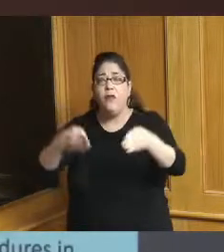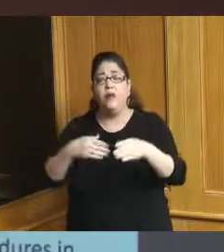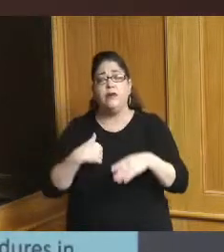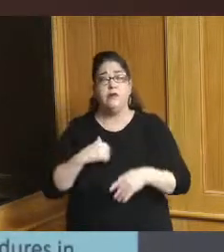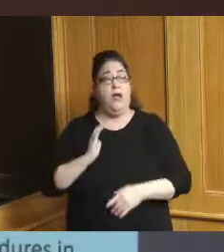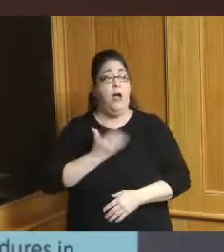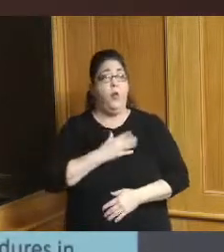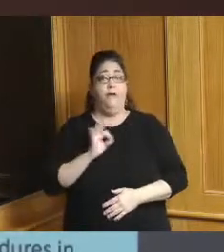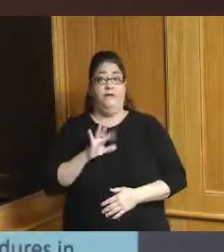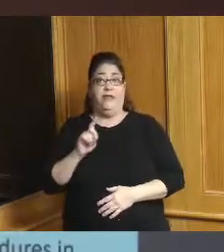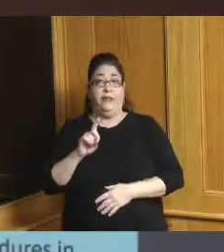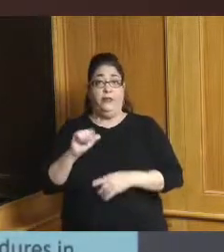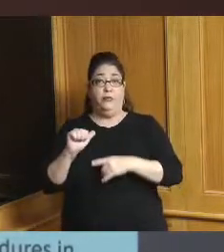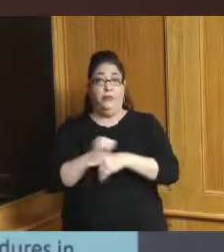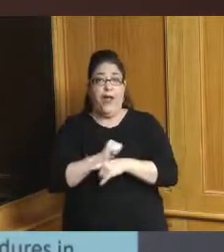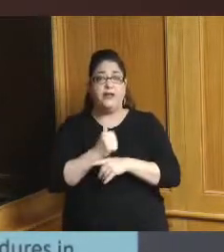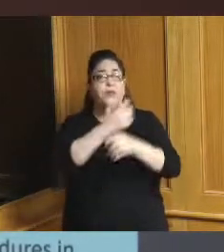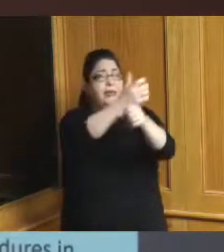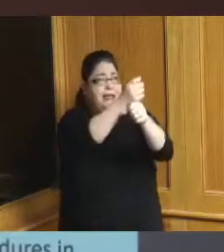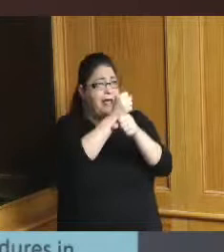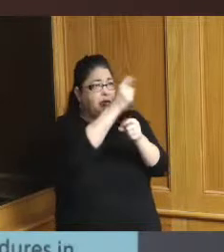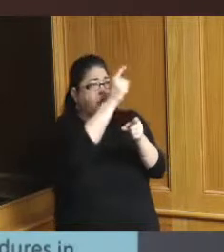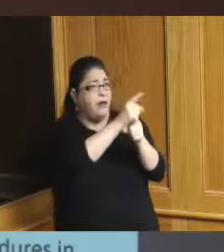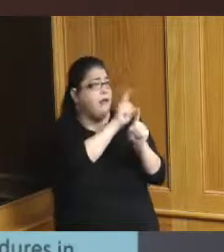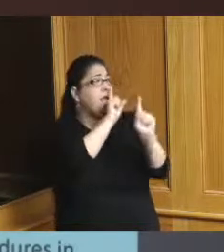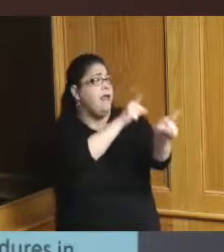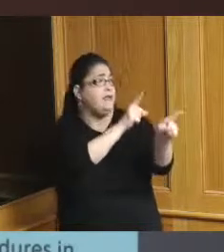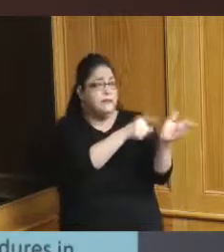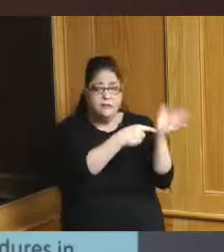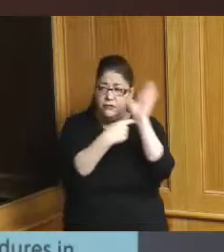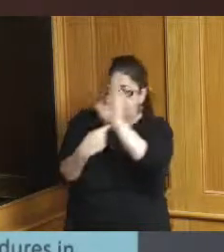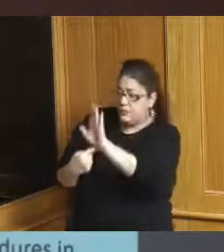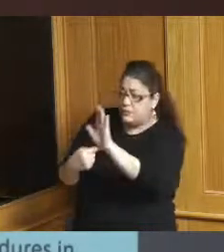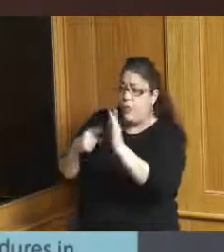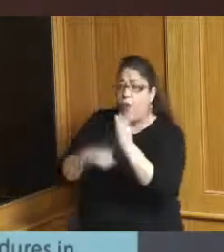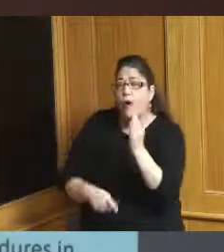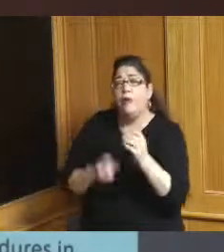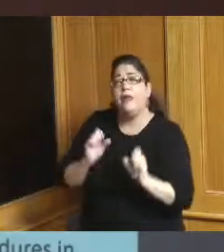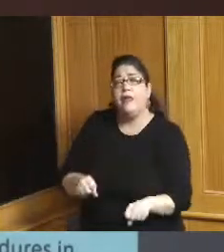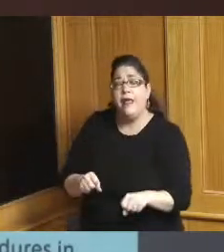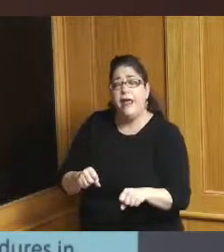to make sure we get these answers and they have some real materials to speak to these questions